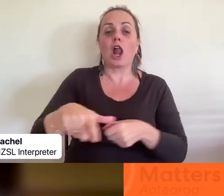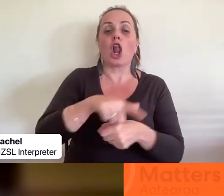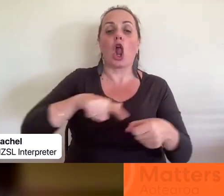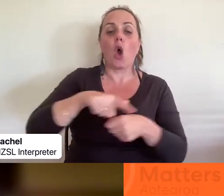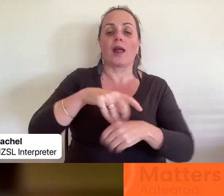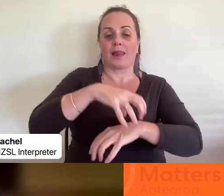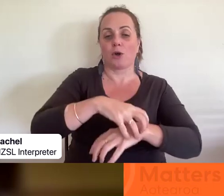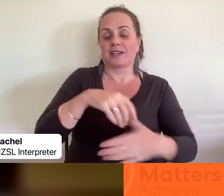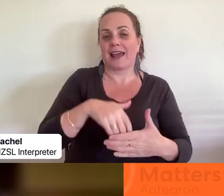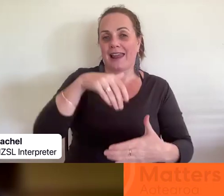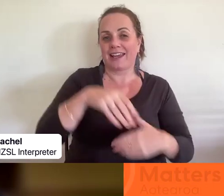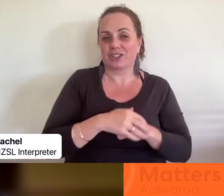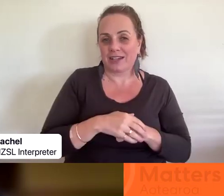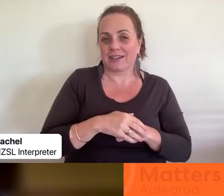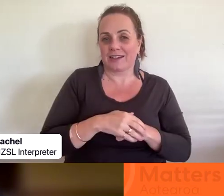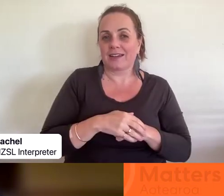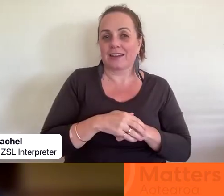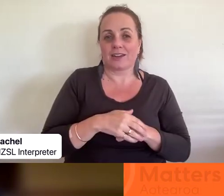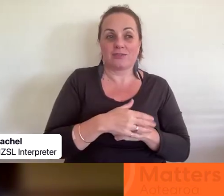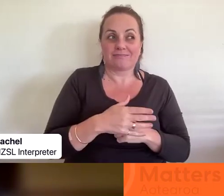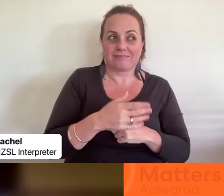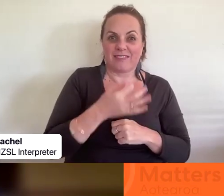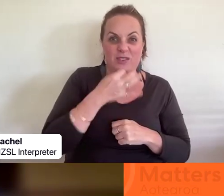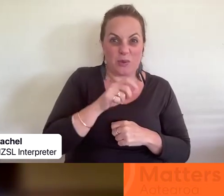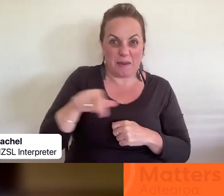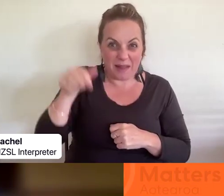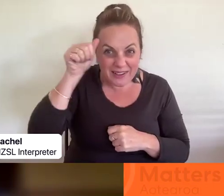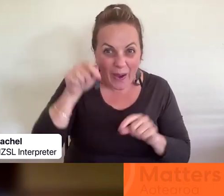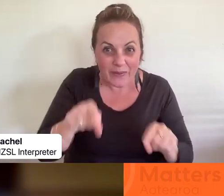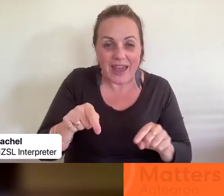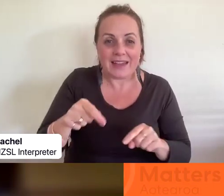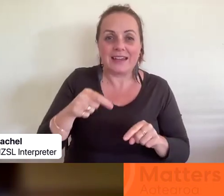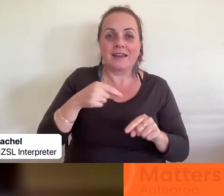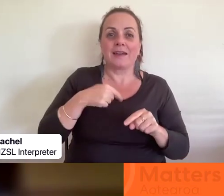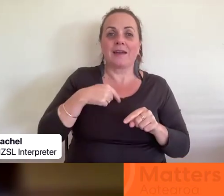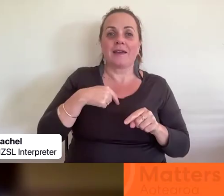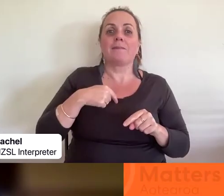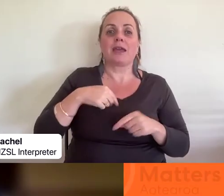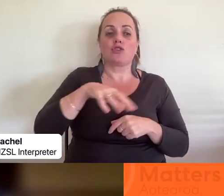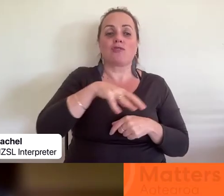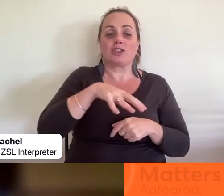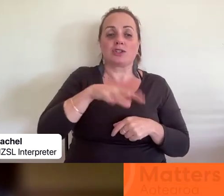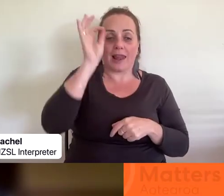election, and not many people are aware of that. I first stood for ECan for Regional Council and